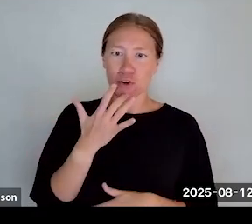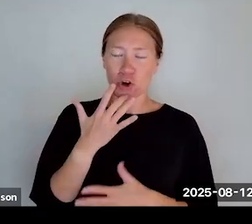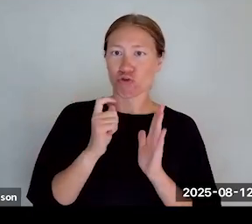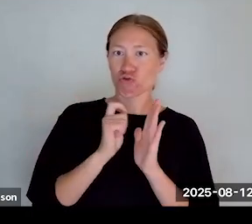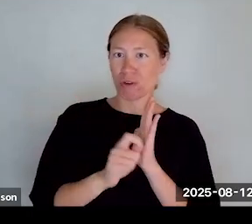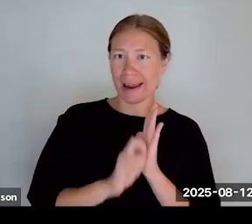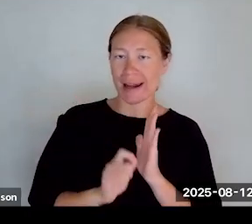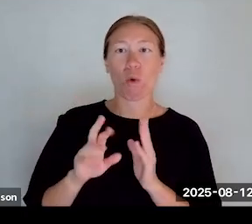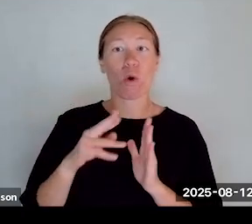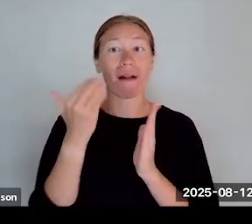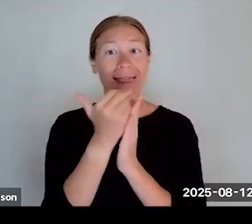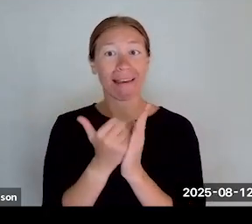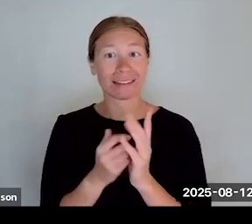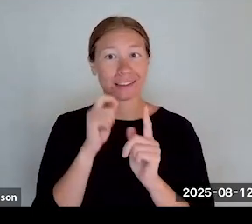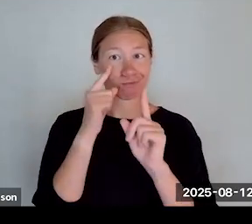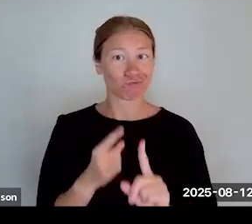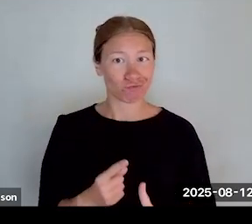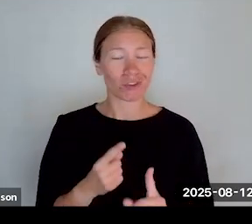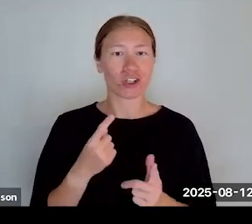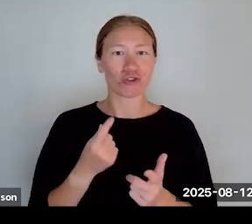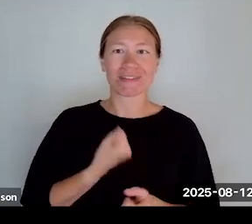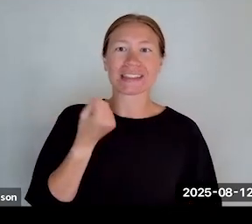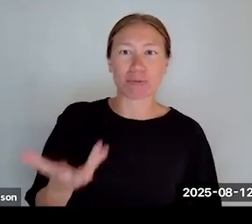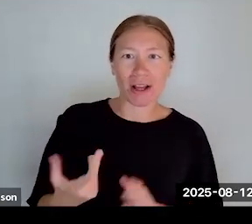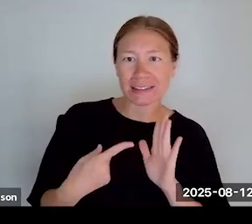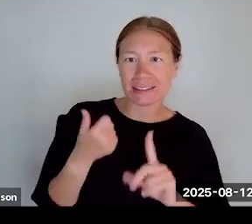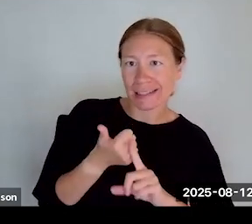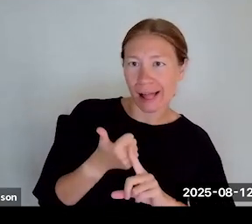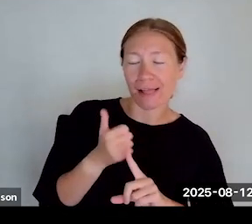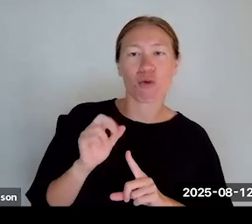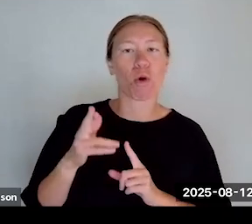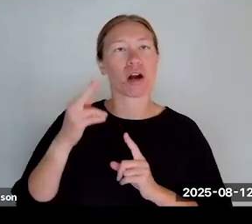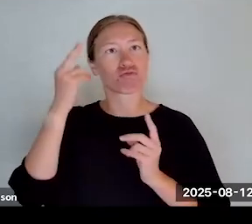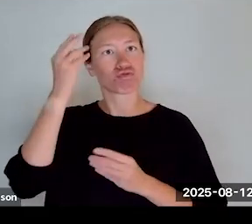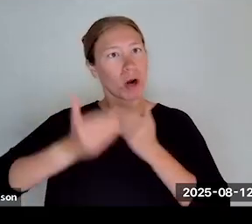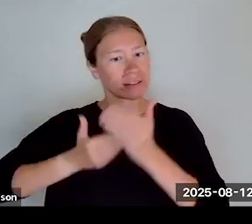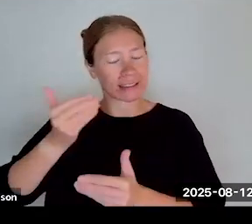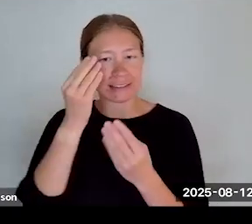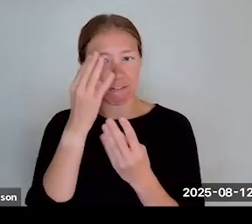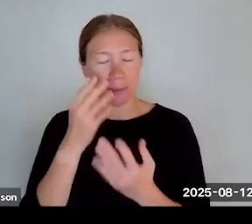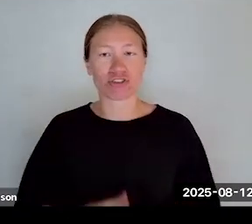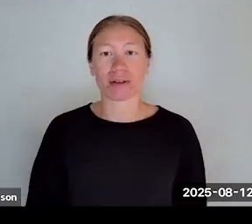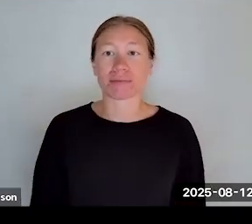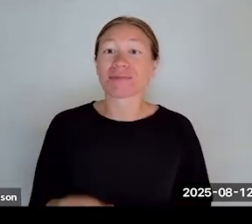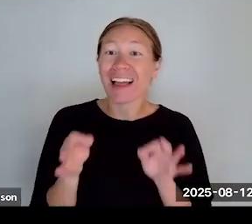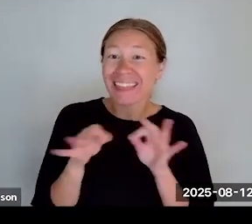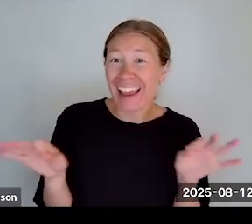in order to express themselves or process information. For those with language or other communication disabilities,